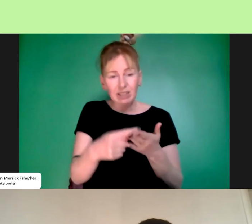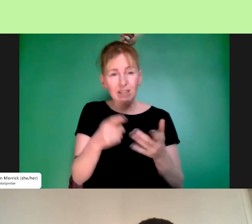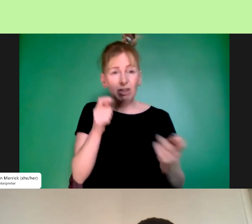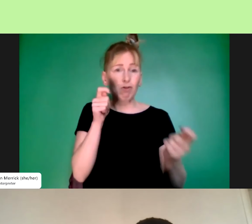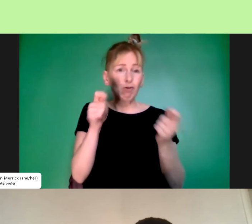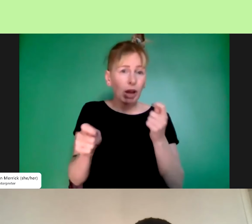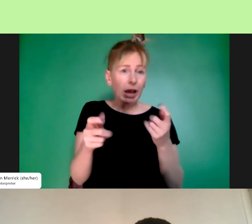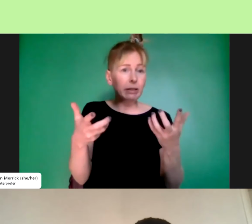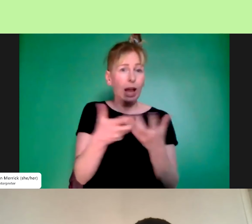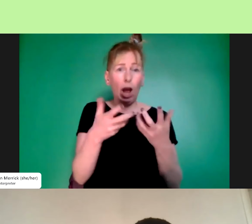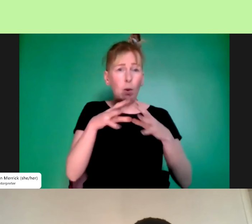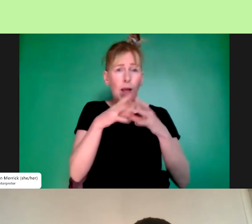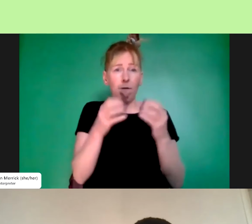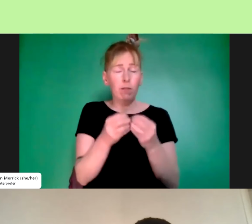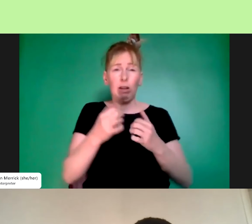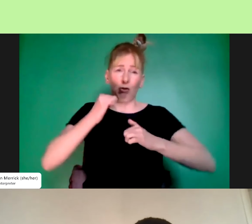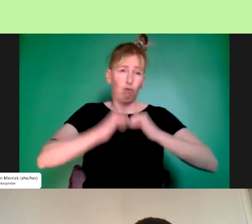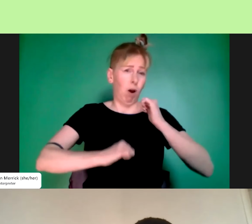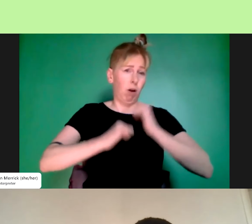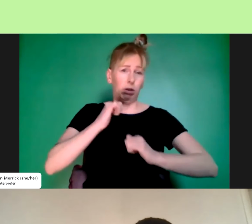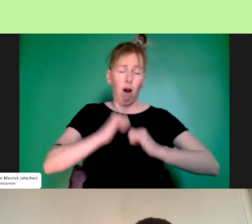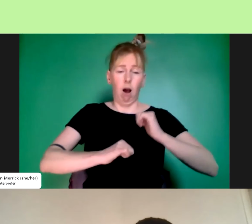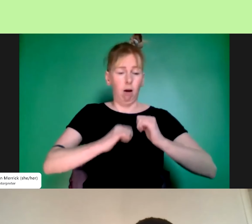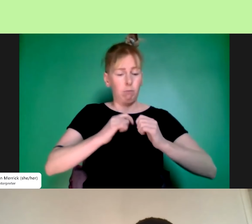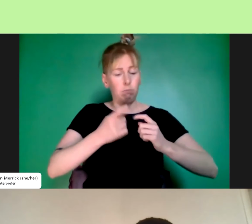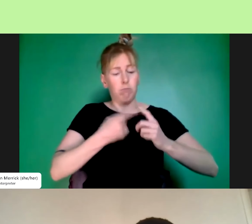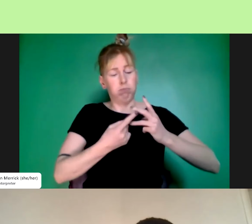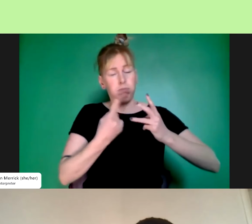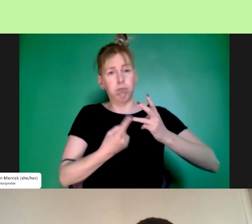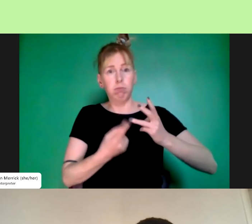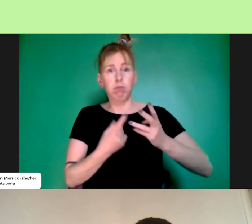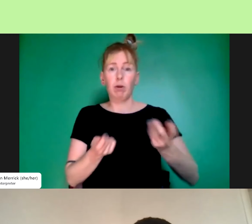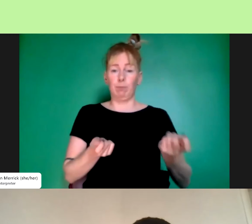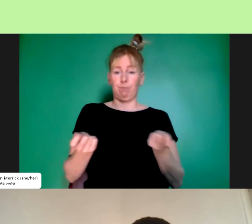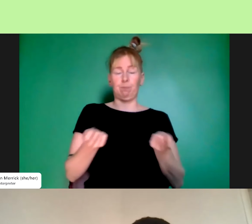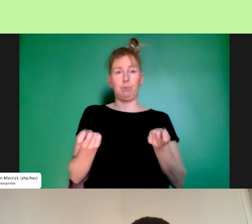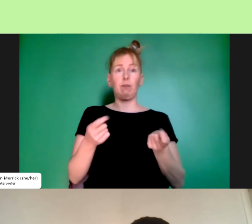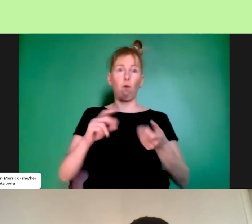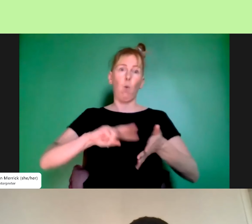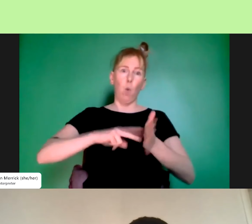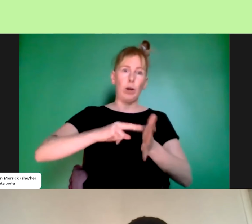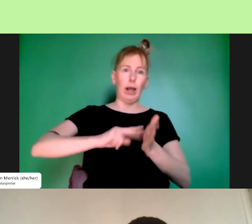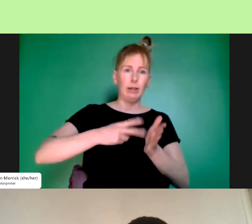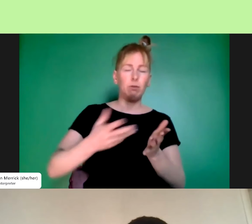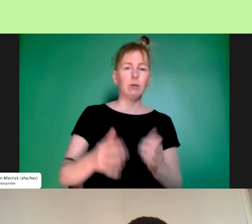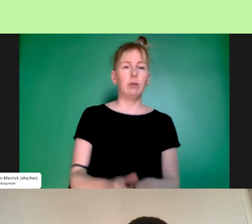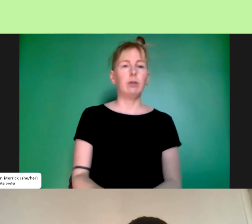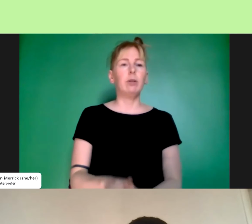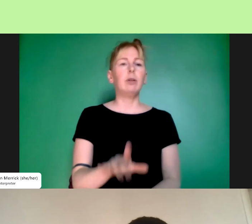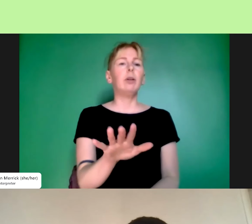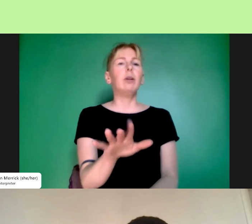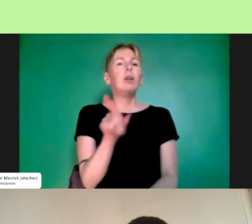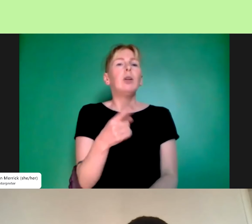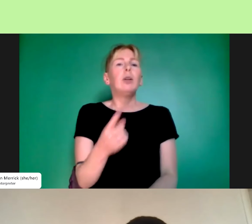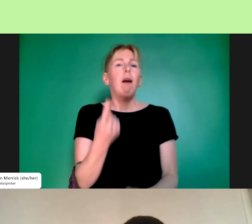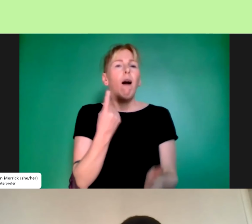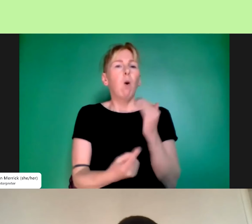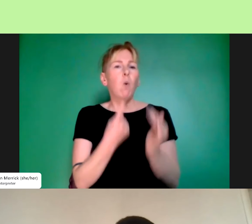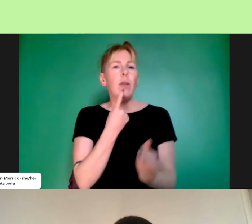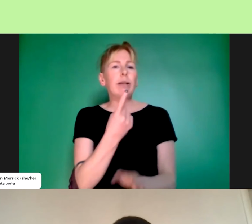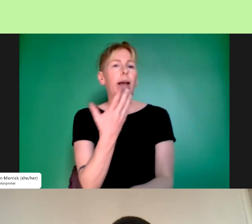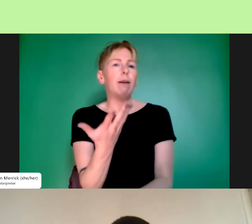and just like, at a very practical level, because there's no point saying, we want this